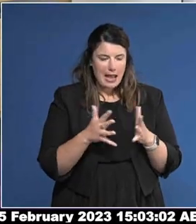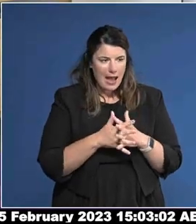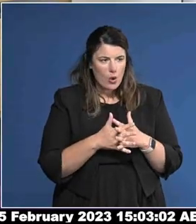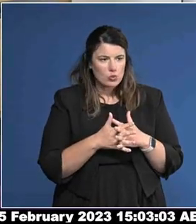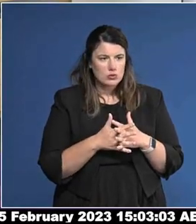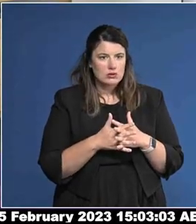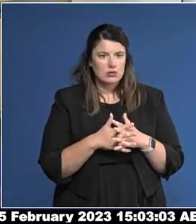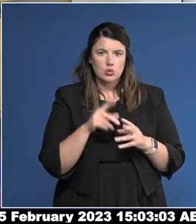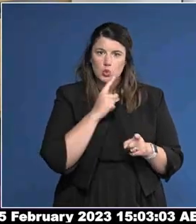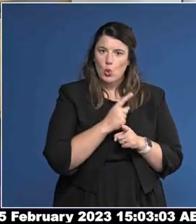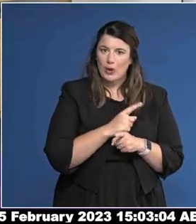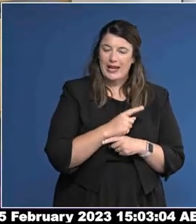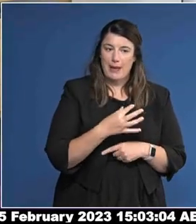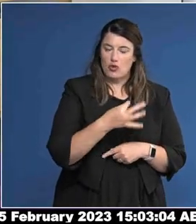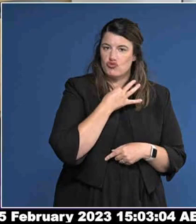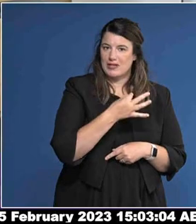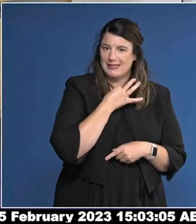causes, so that you have a repetition of the same things?